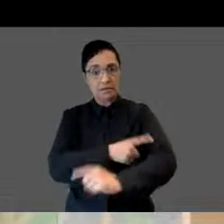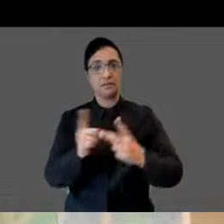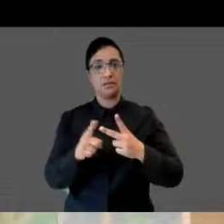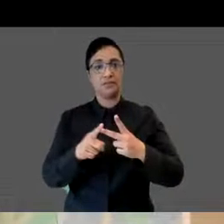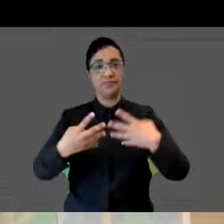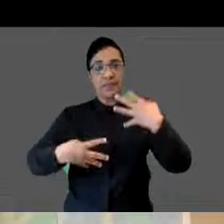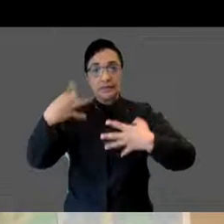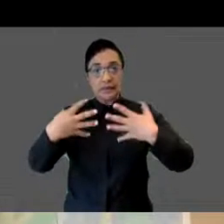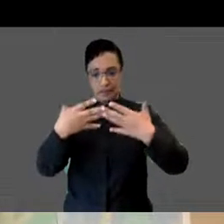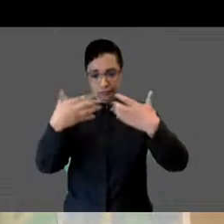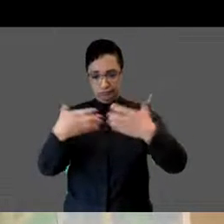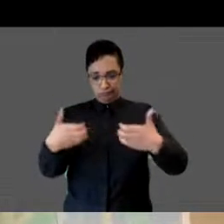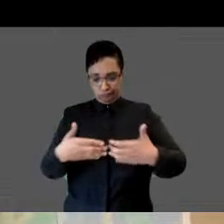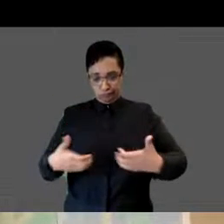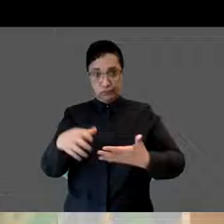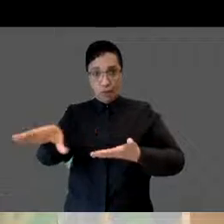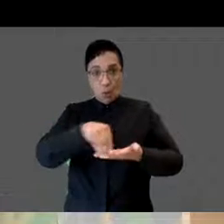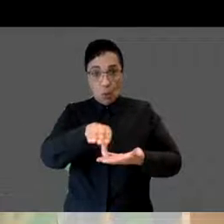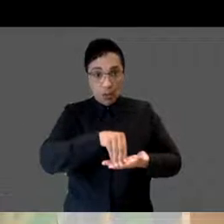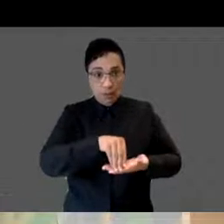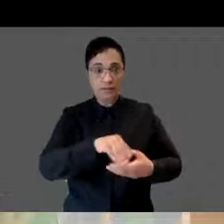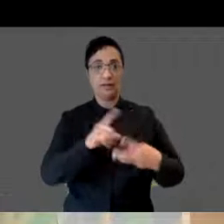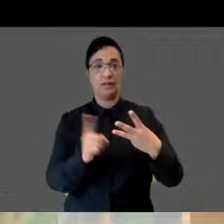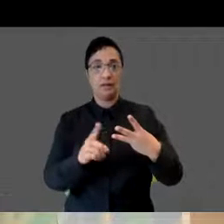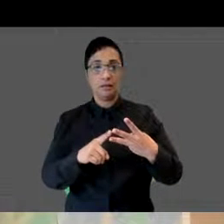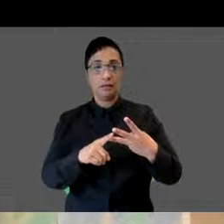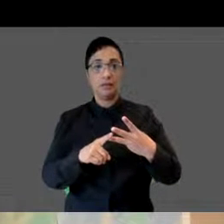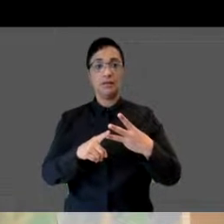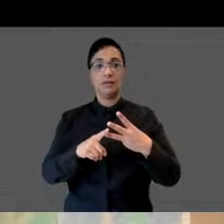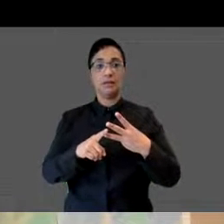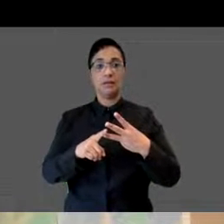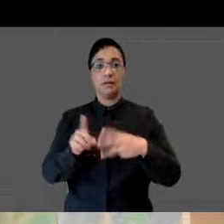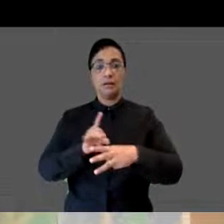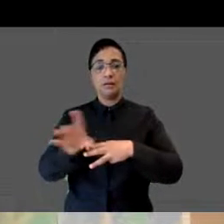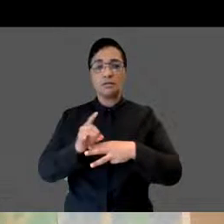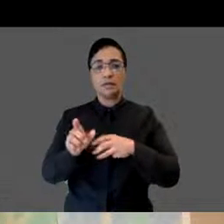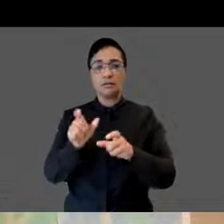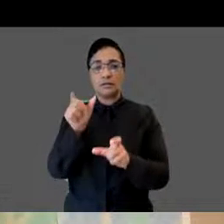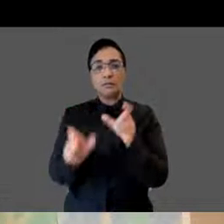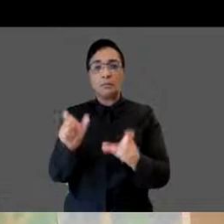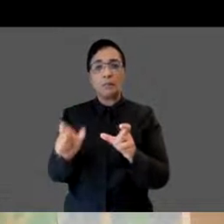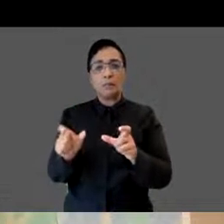the needs of the persons with disabilities that they support, to consult on best practices